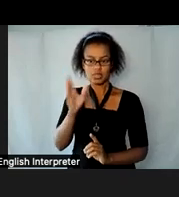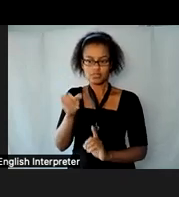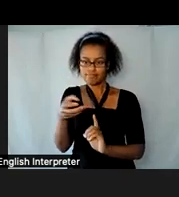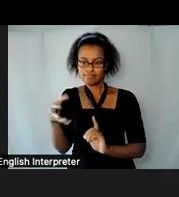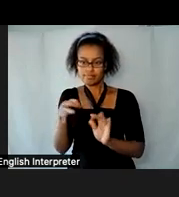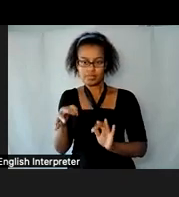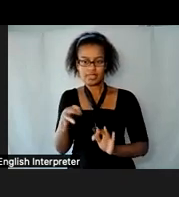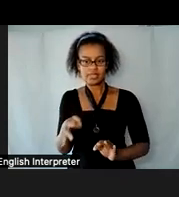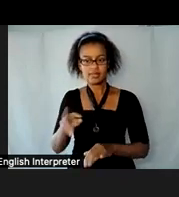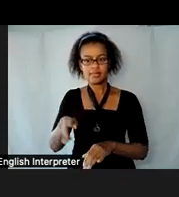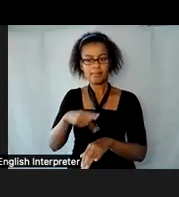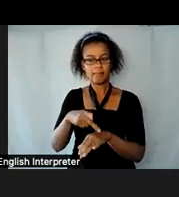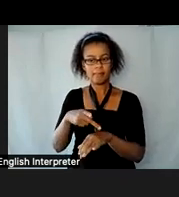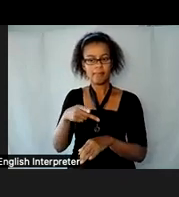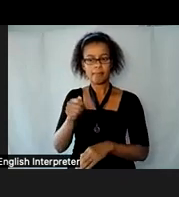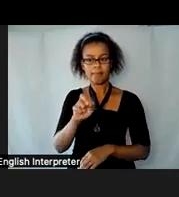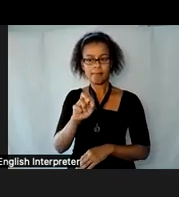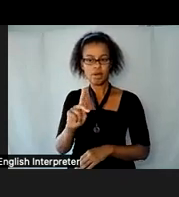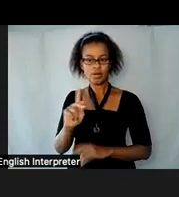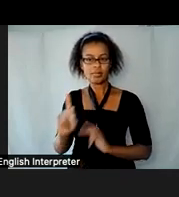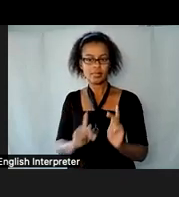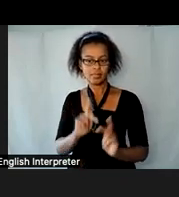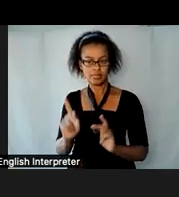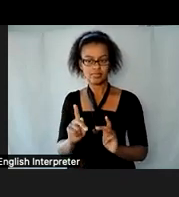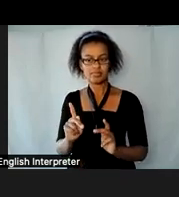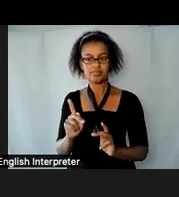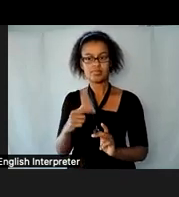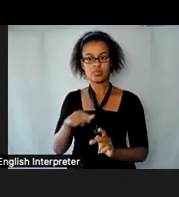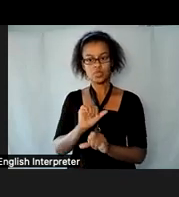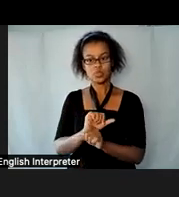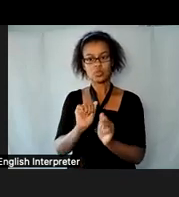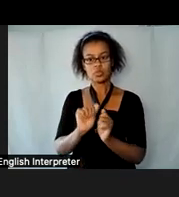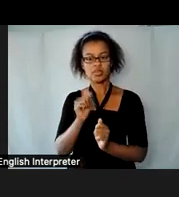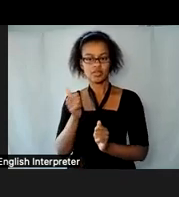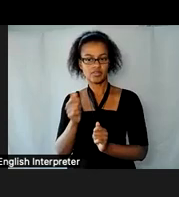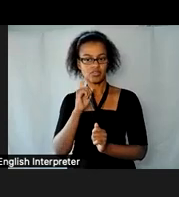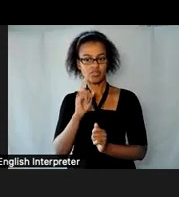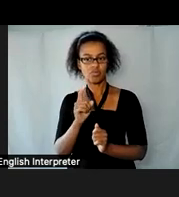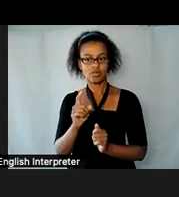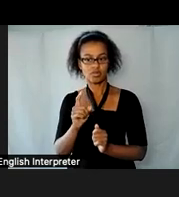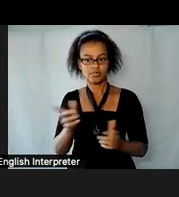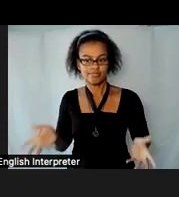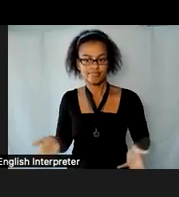So Park People works with others to advance city parks as an essential spaces to connect